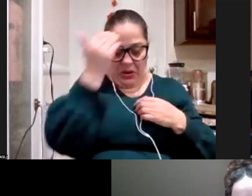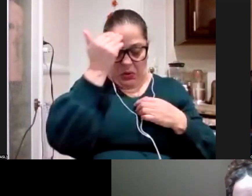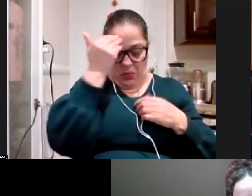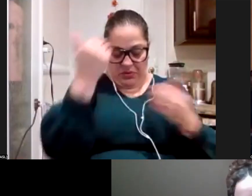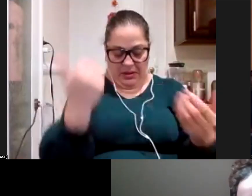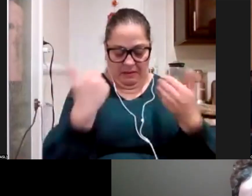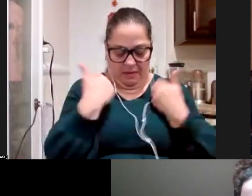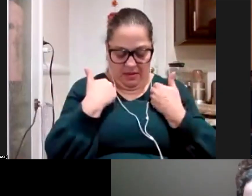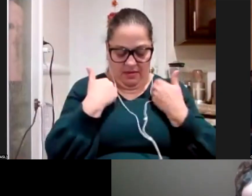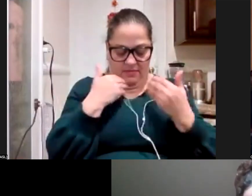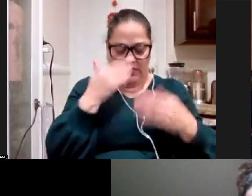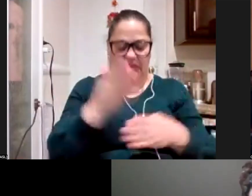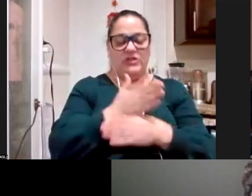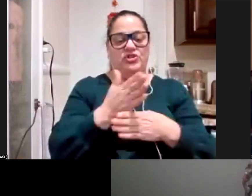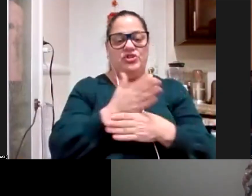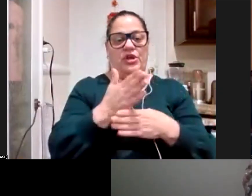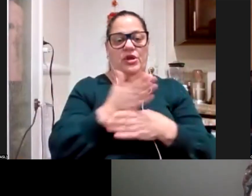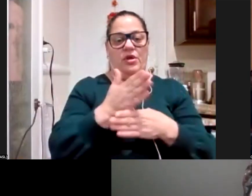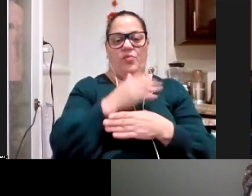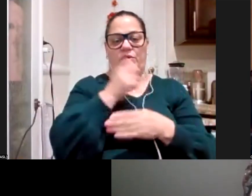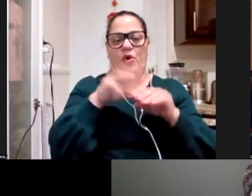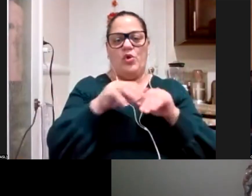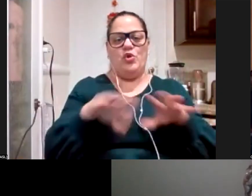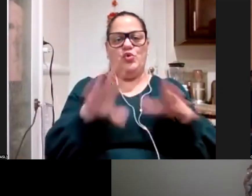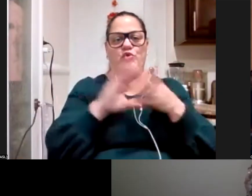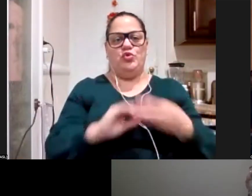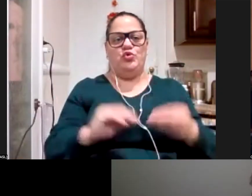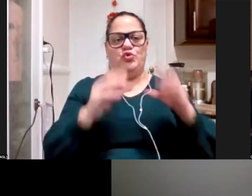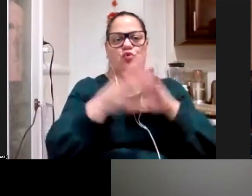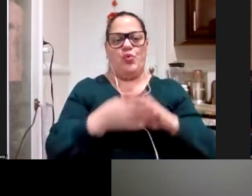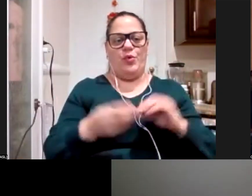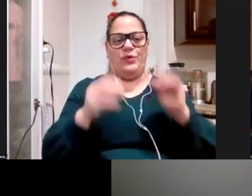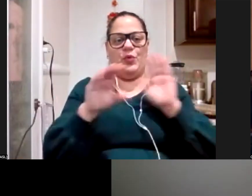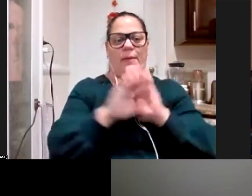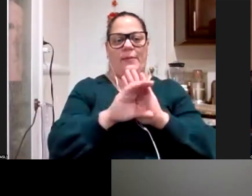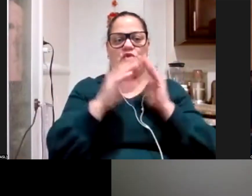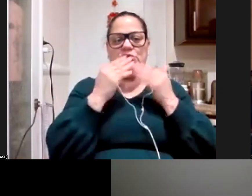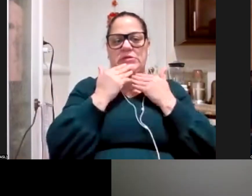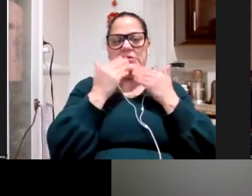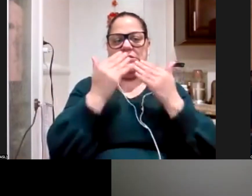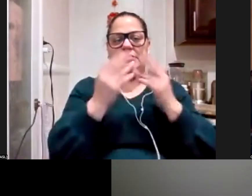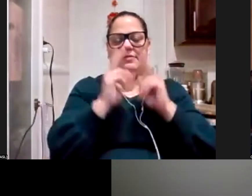and we don't we don't lose those stories. [GROVER] Yes. Well, very good. It's an it's